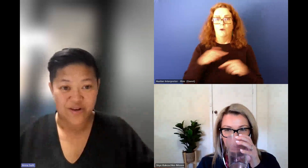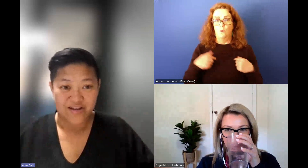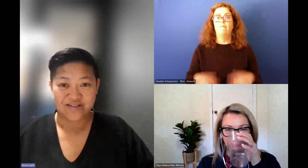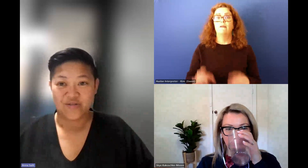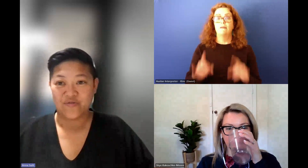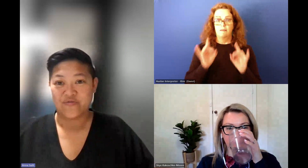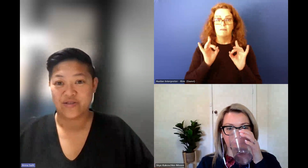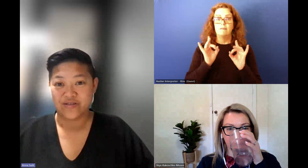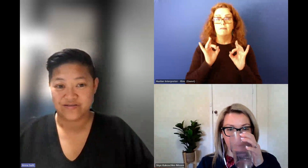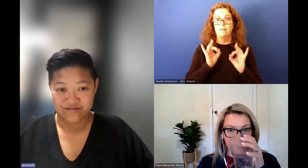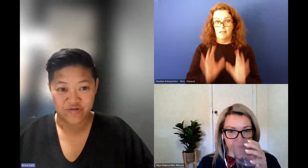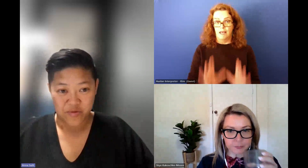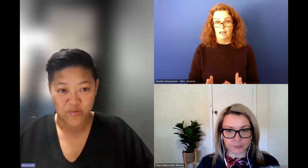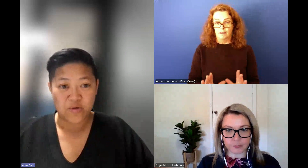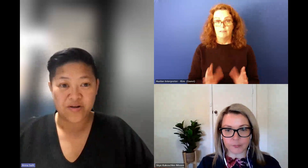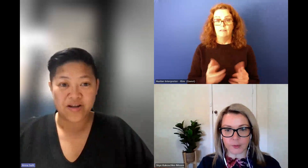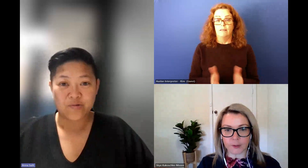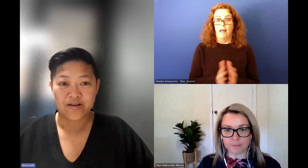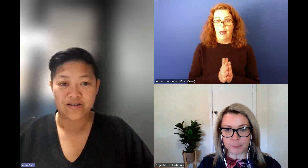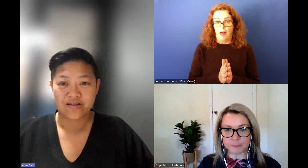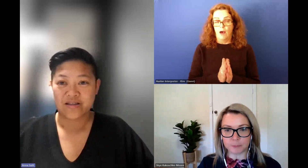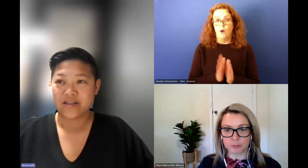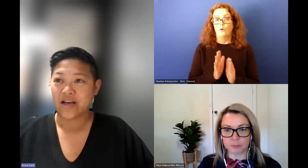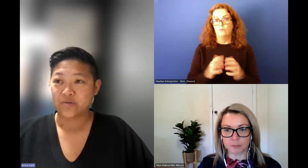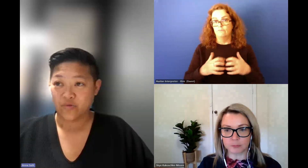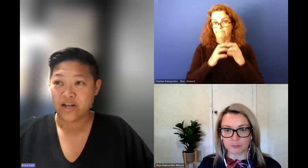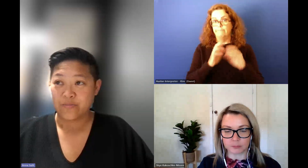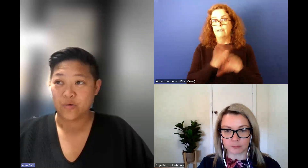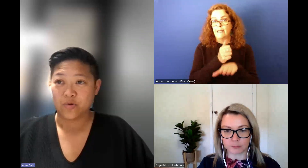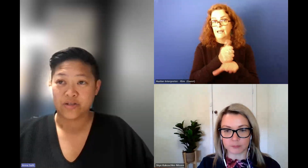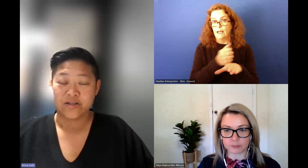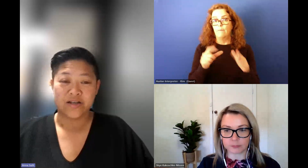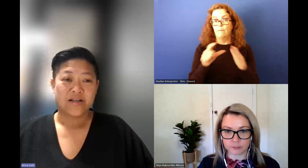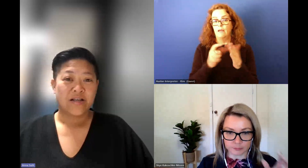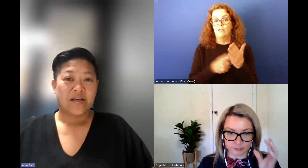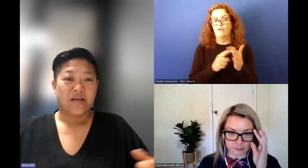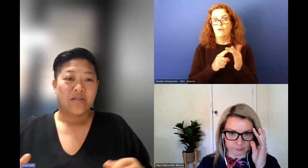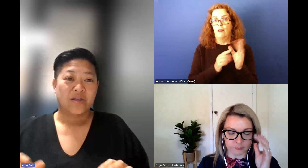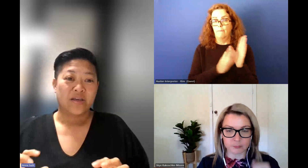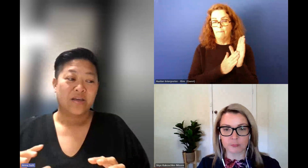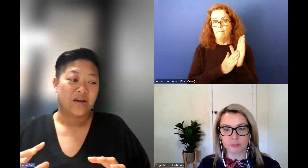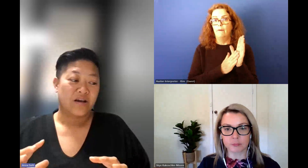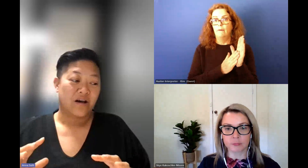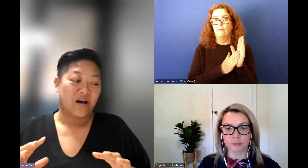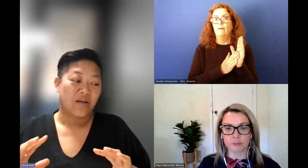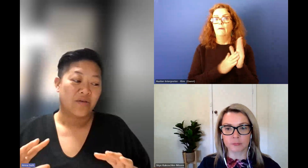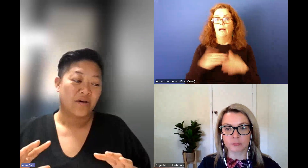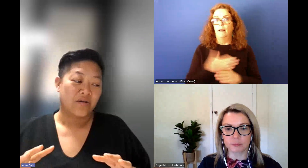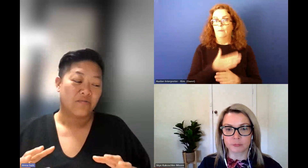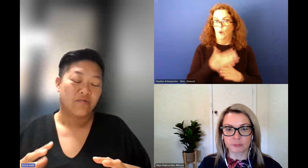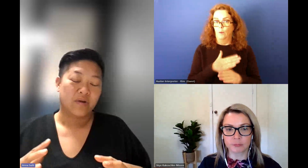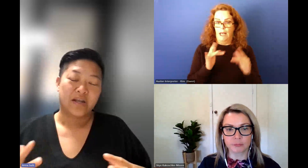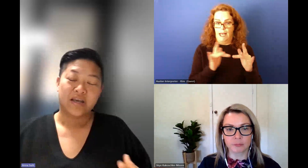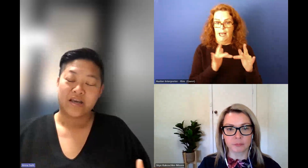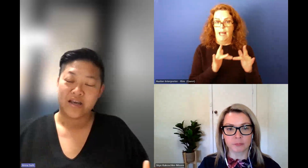the creation of the DREAM Employment Network. I think that's really important. The other really